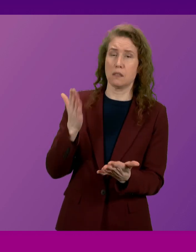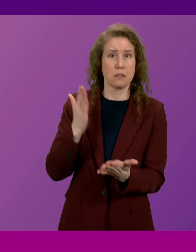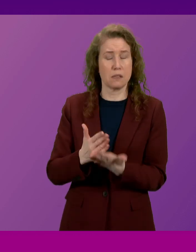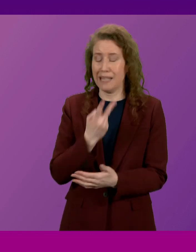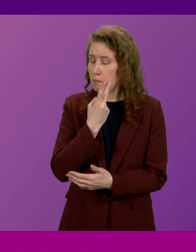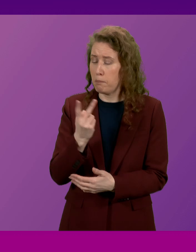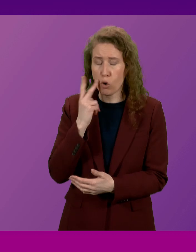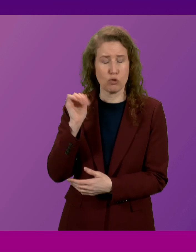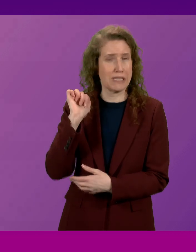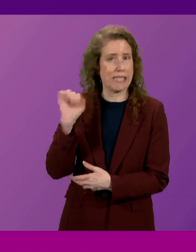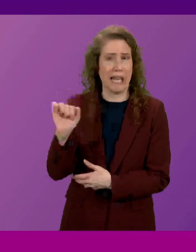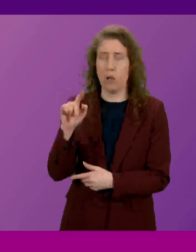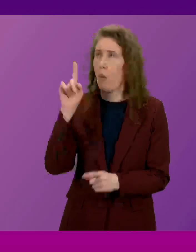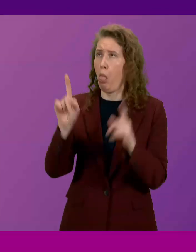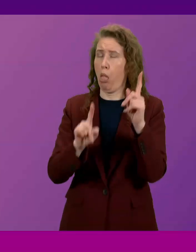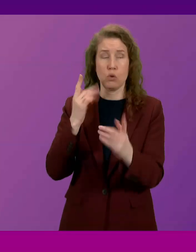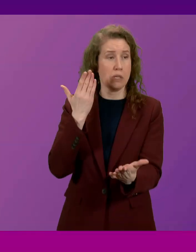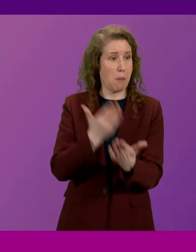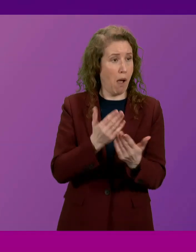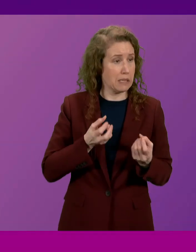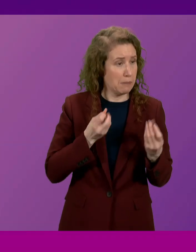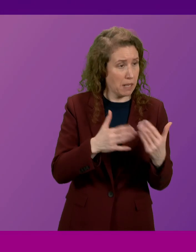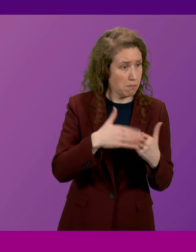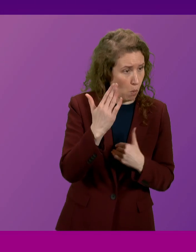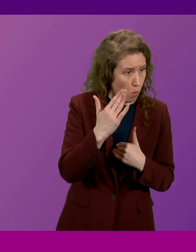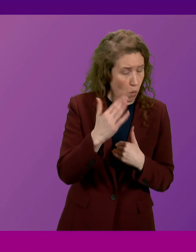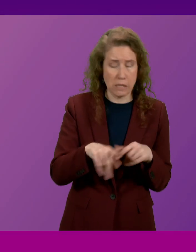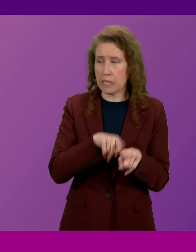hypocrisy of their demanding that we spend more money when, at the same time, they want us to